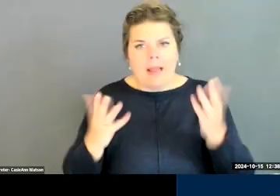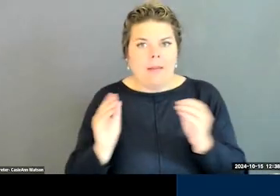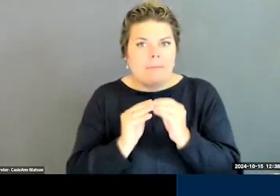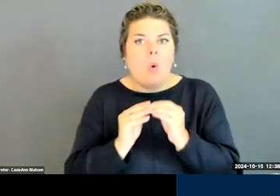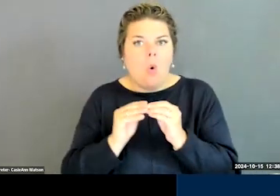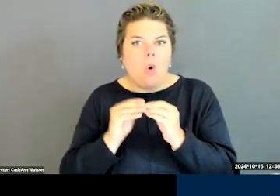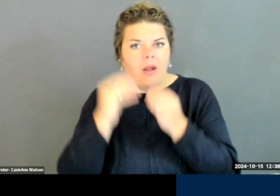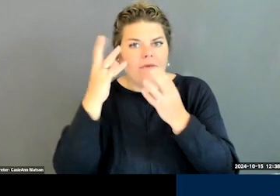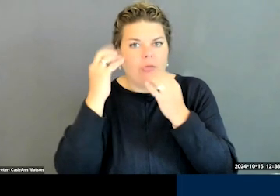that's there as well.